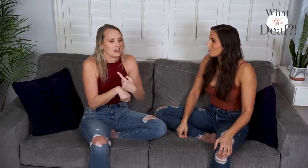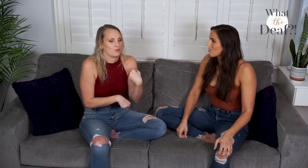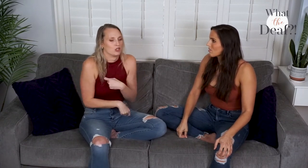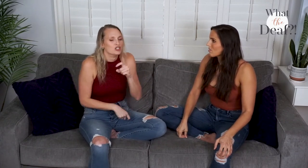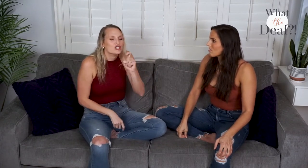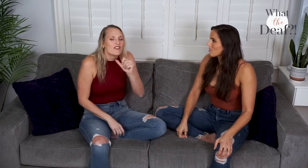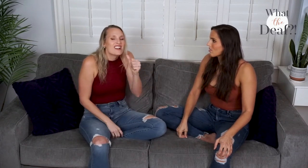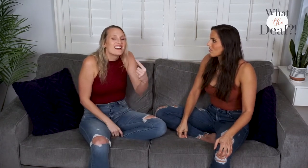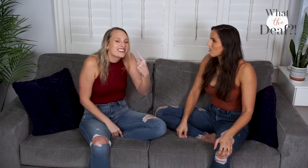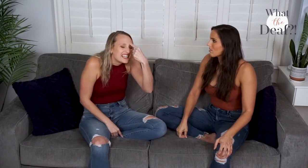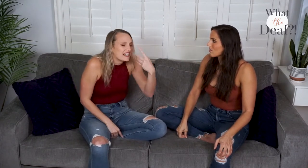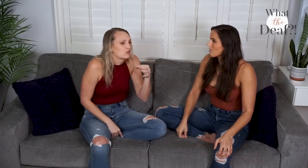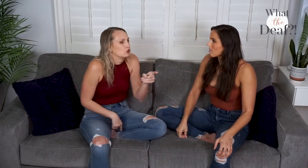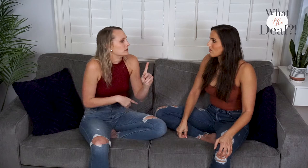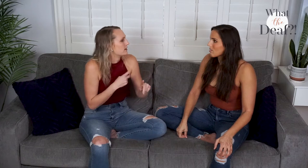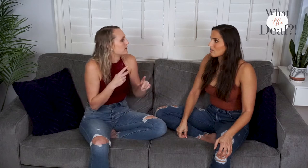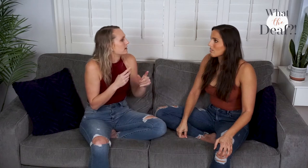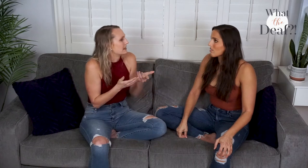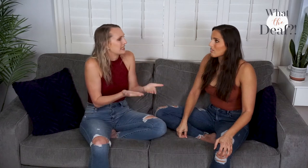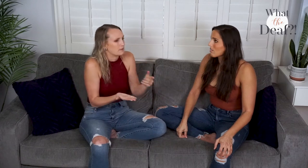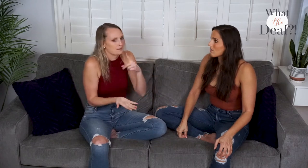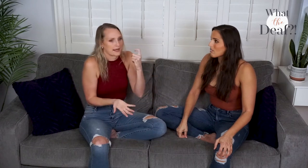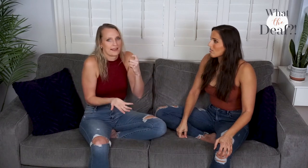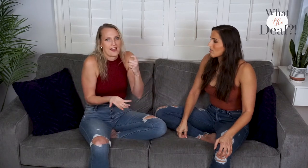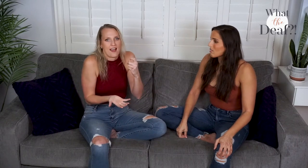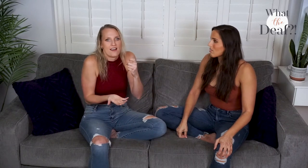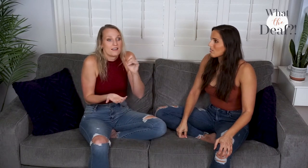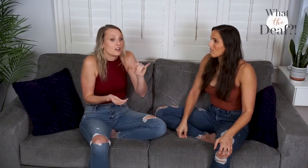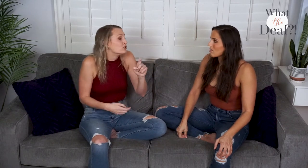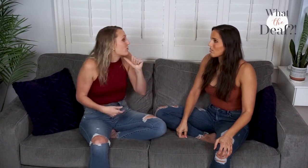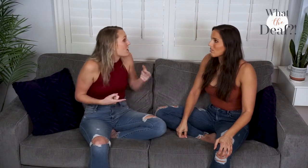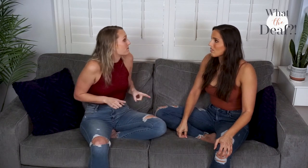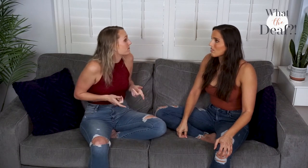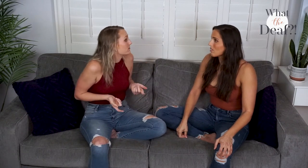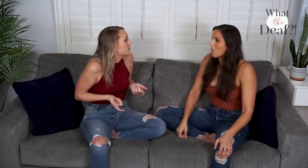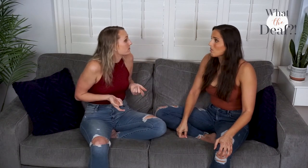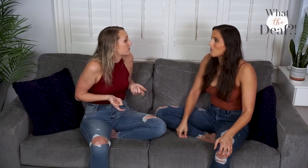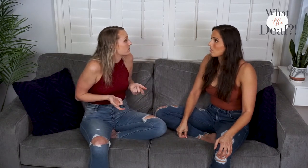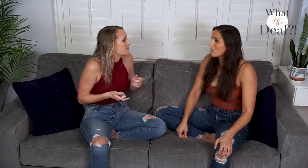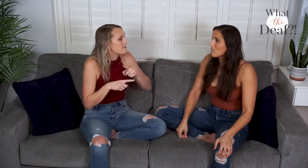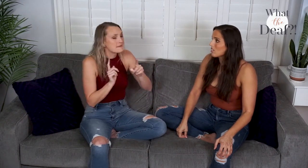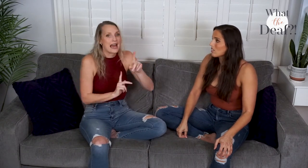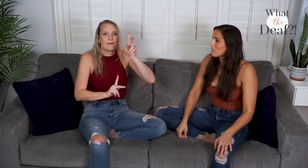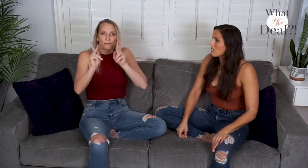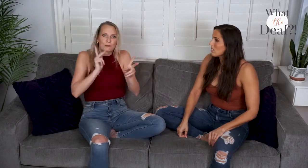At the end of the day, we should not have to think about those kinds of things because this should have never happened. No.